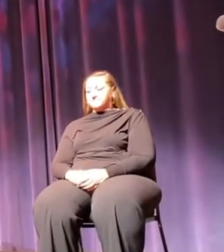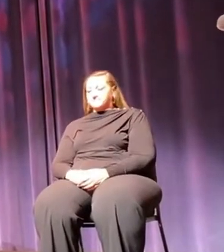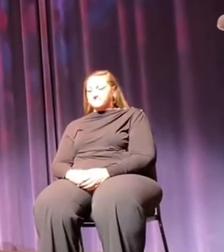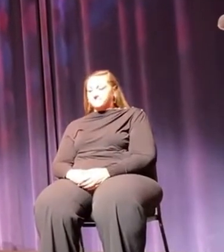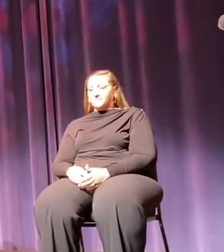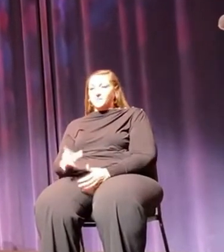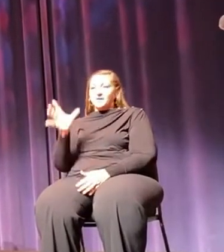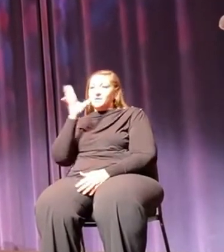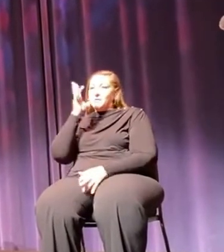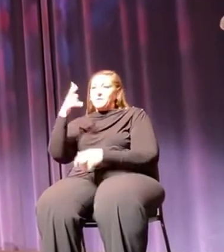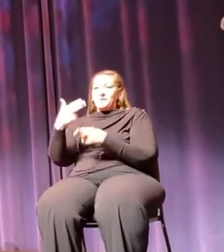Grandma's name is missing.